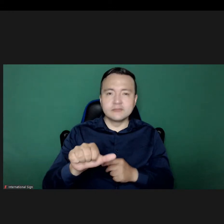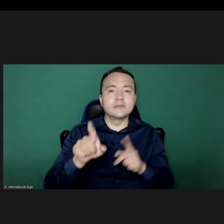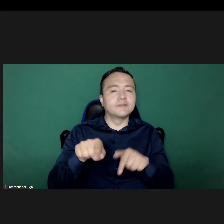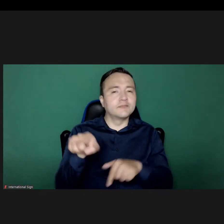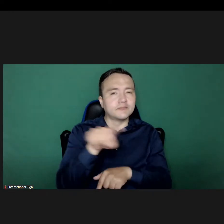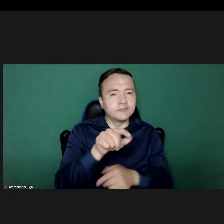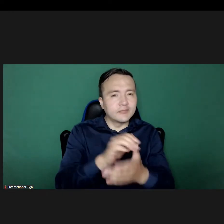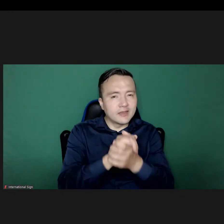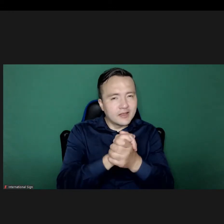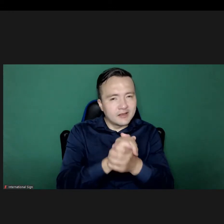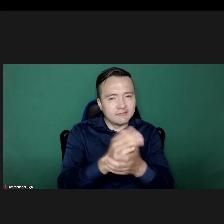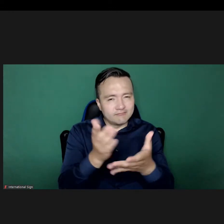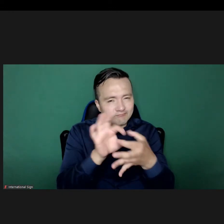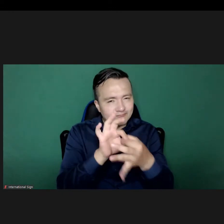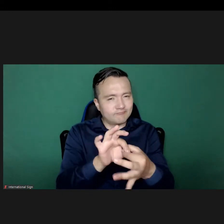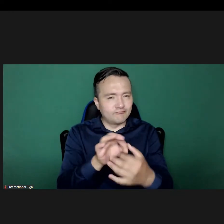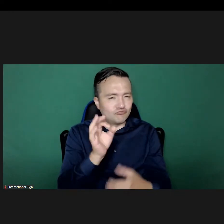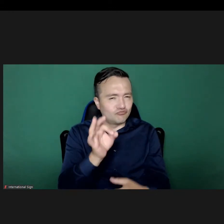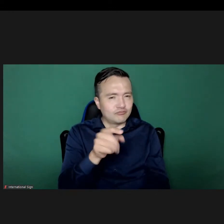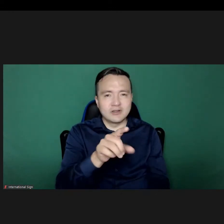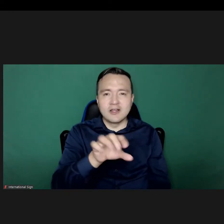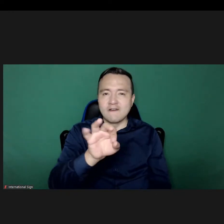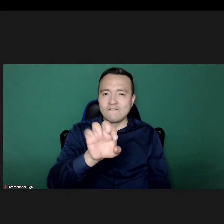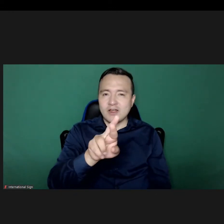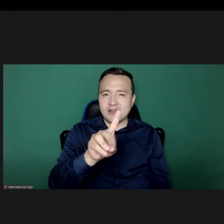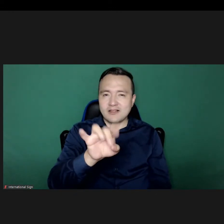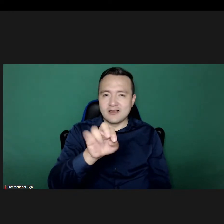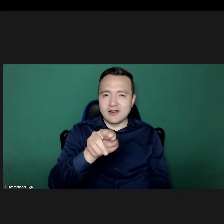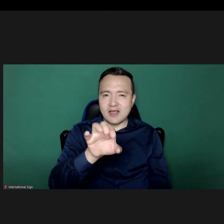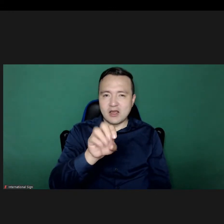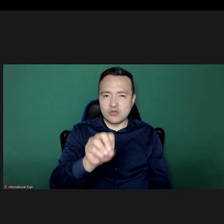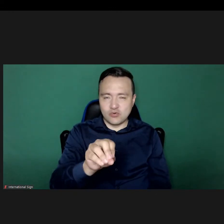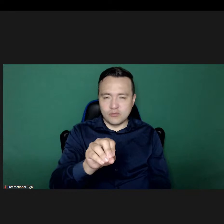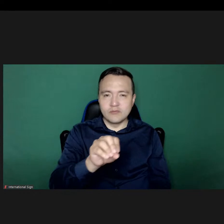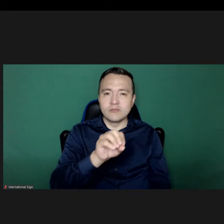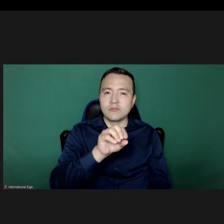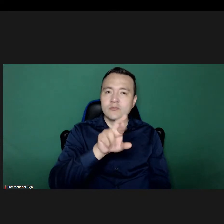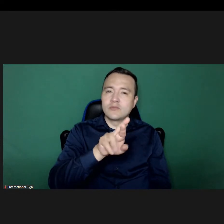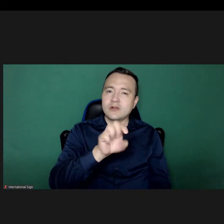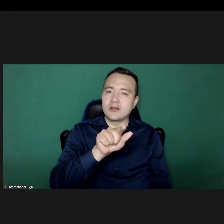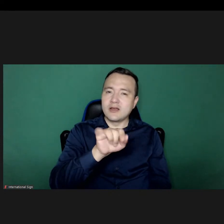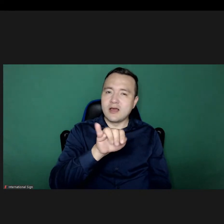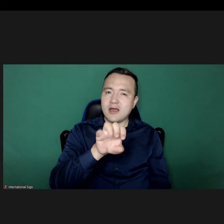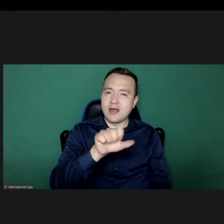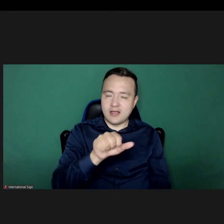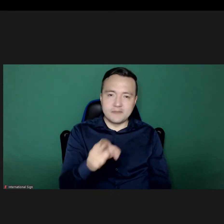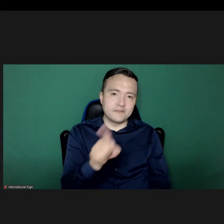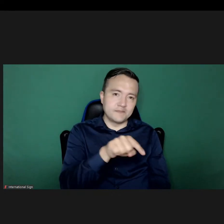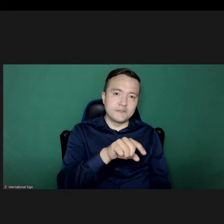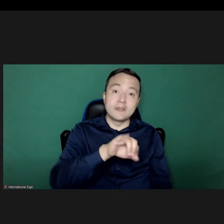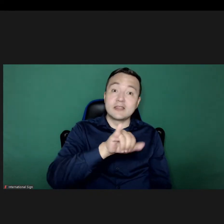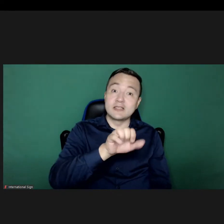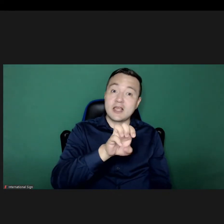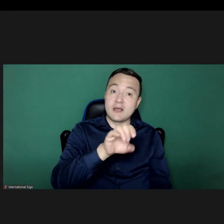Ferdinando Regalia , I would like to thank Dr. James Fitzgerald, I would like to acknowledge the help and support from